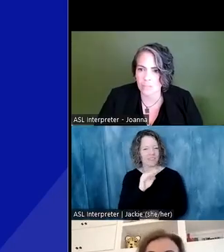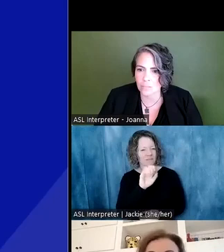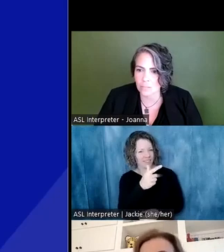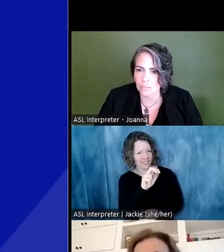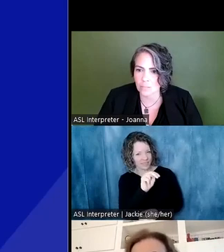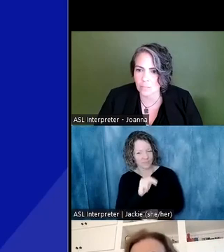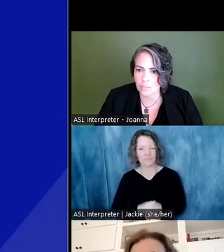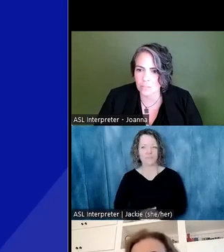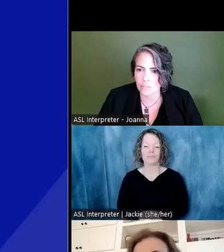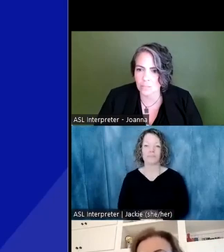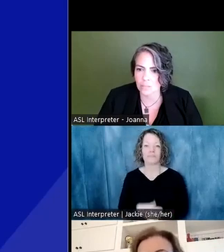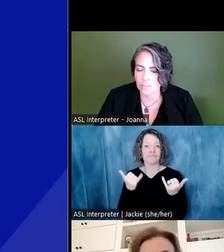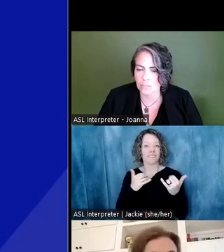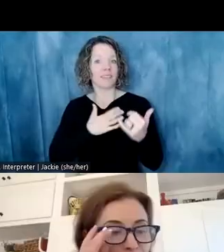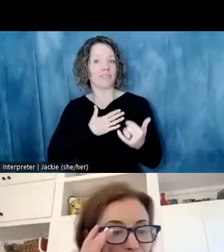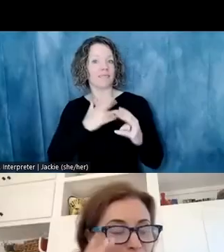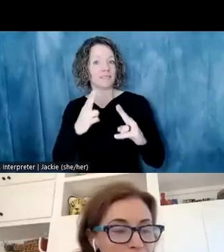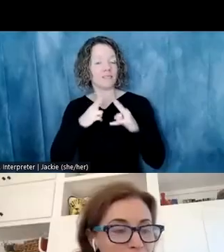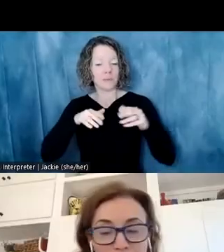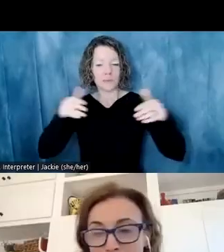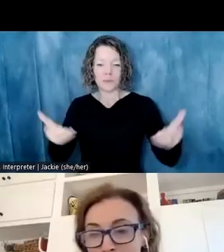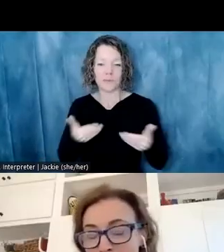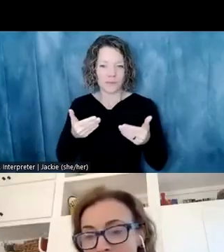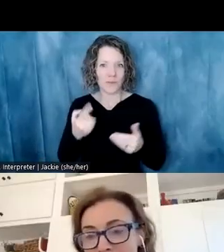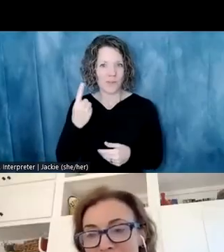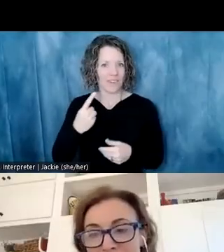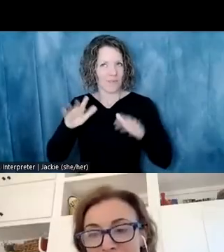So now it's my pleasure to introduce another one of my wonderful colleagues,